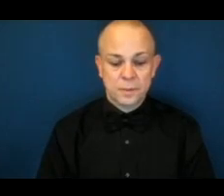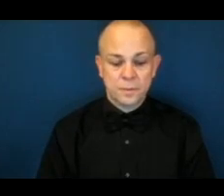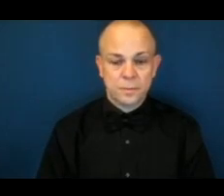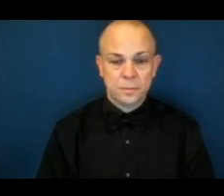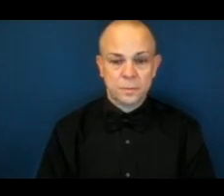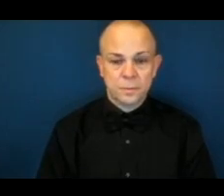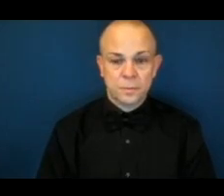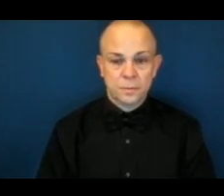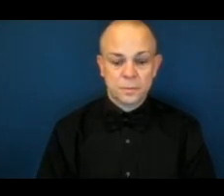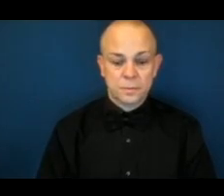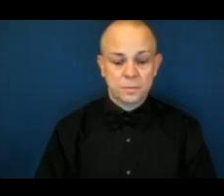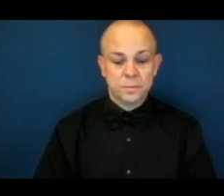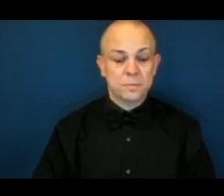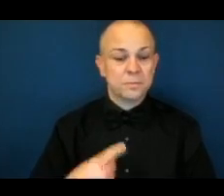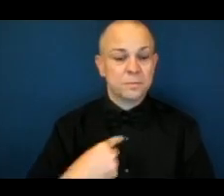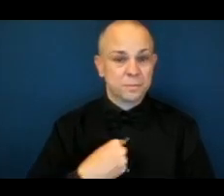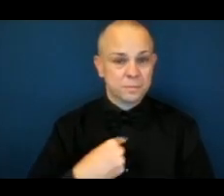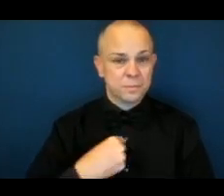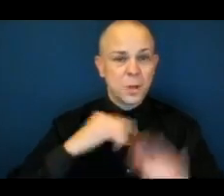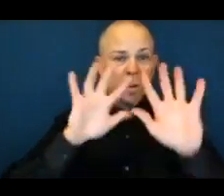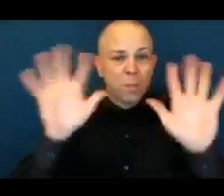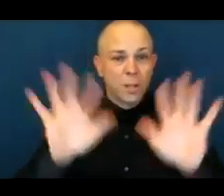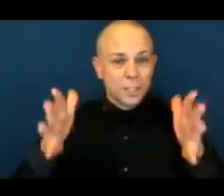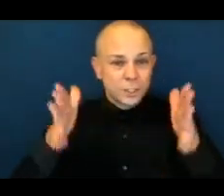hi there my name is Christian Cassell incident meteorologist